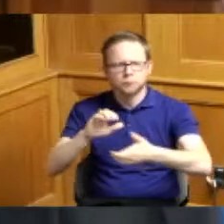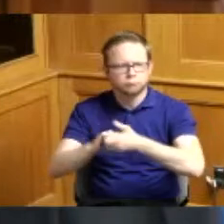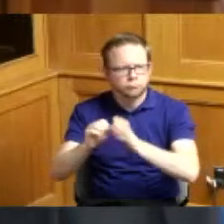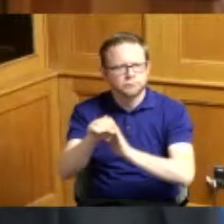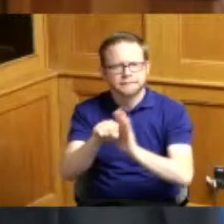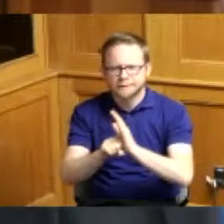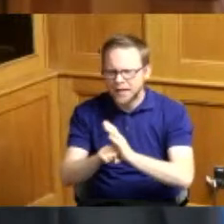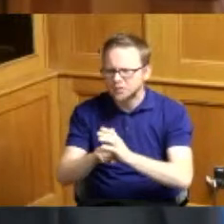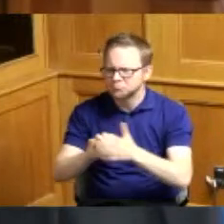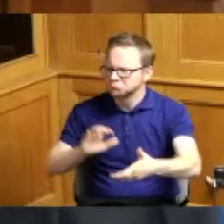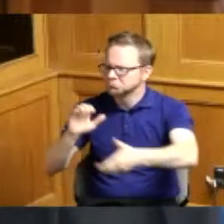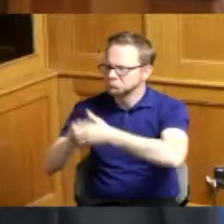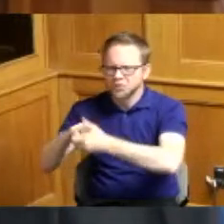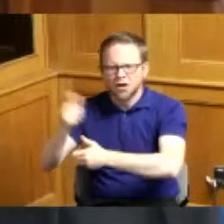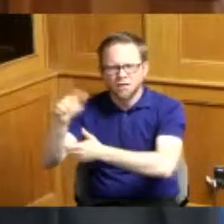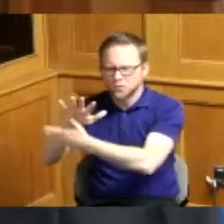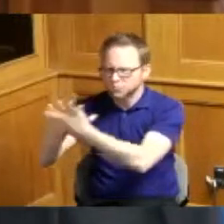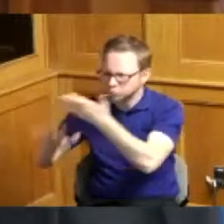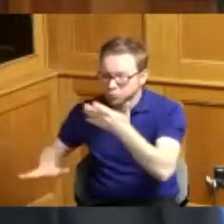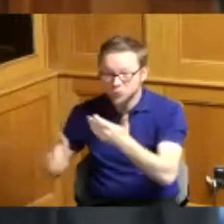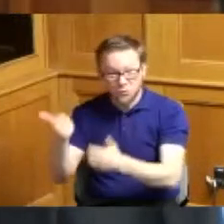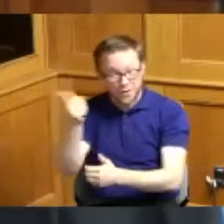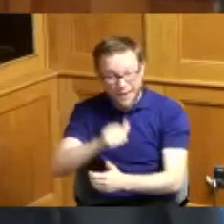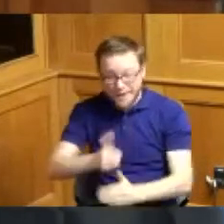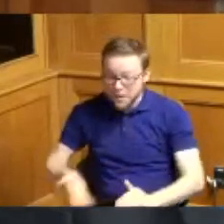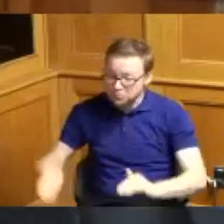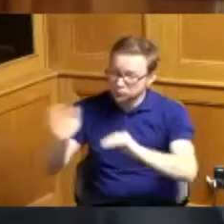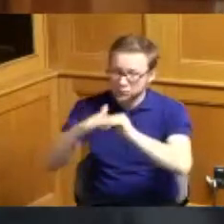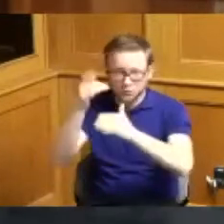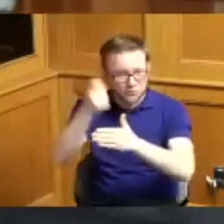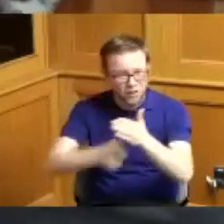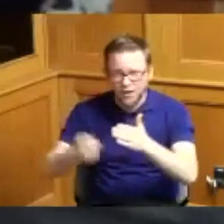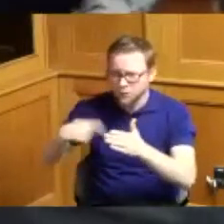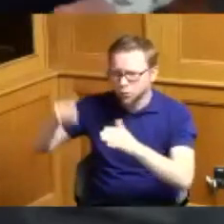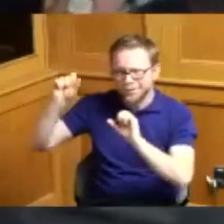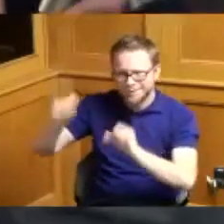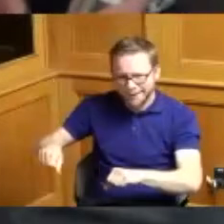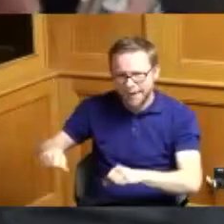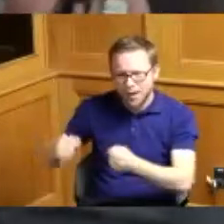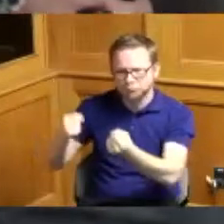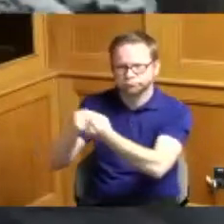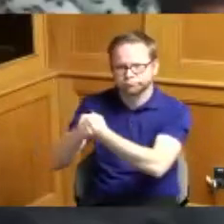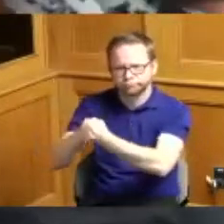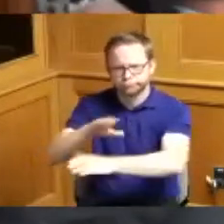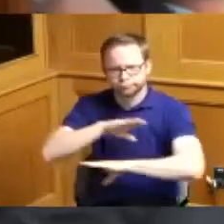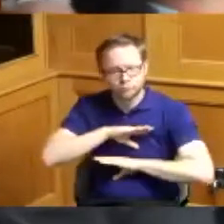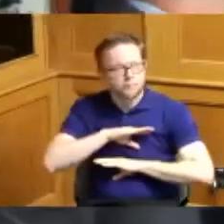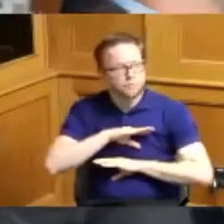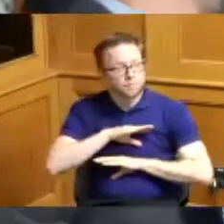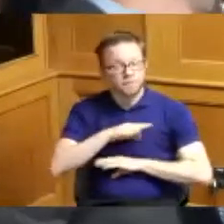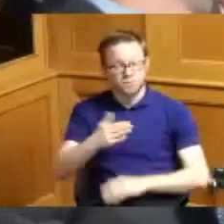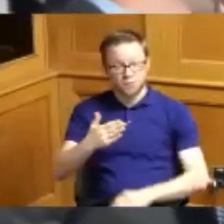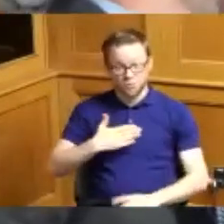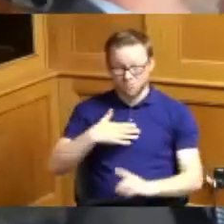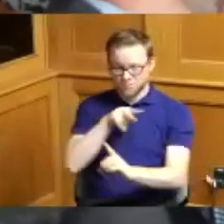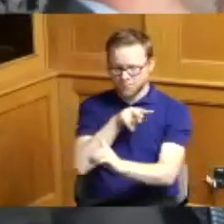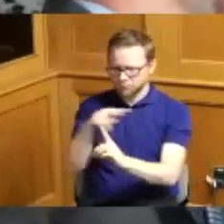that any additional financial obligations are met so to my view that gives me sufficient